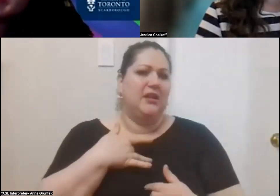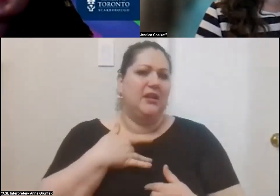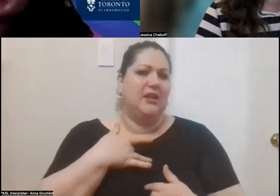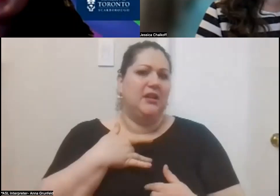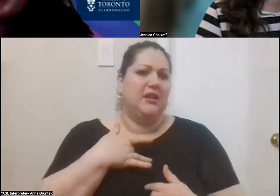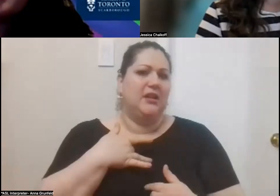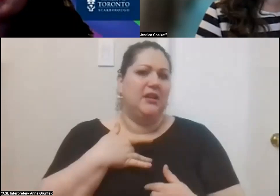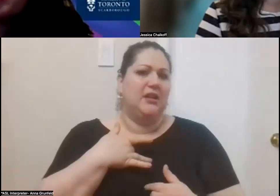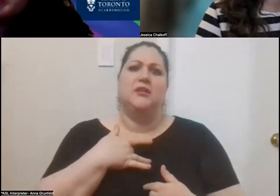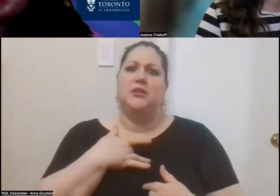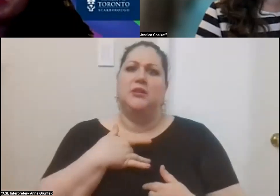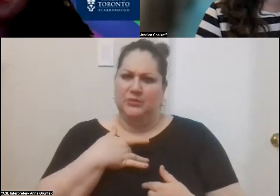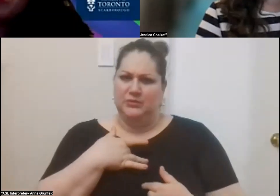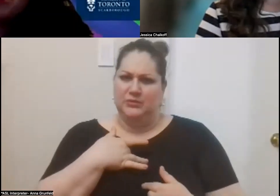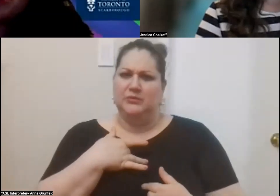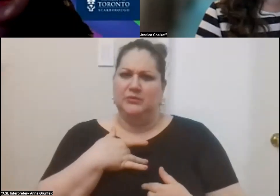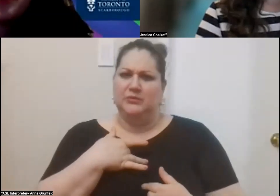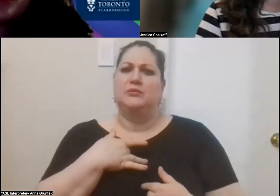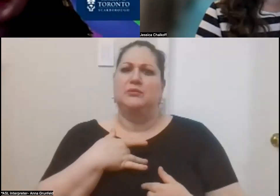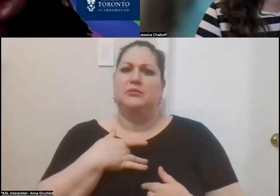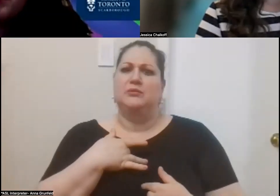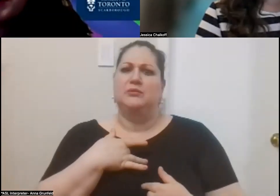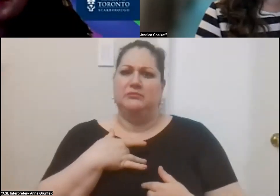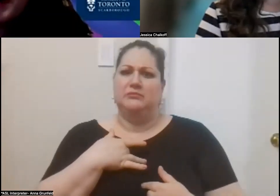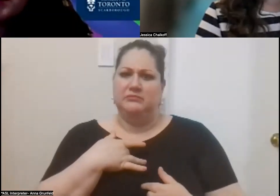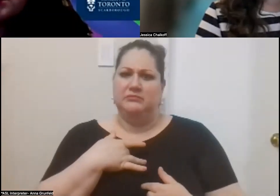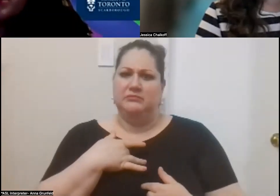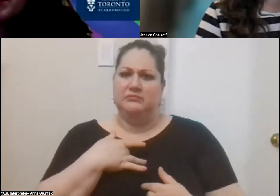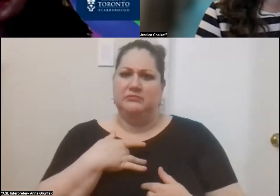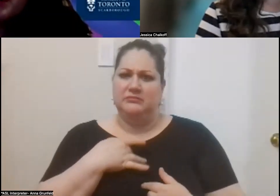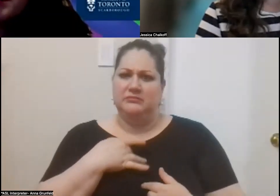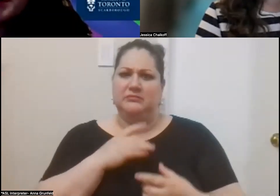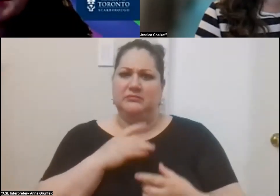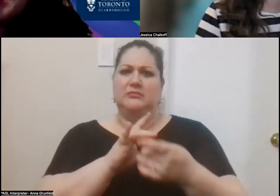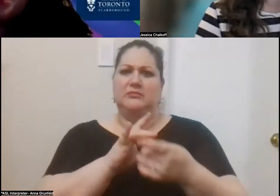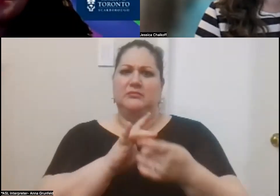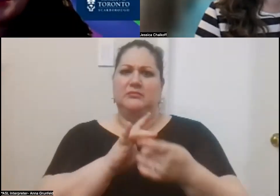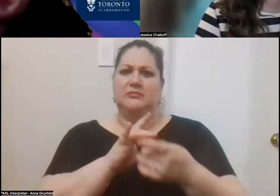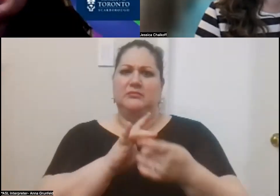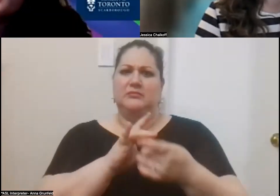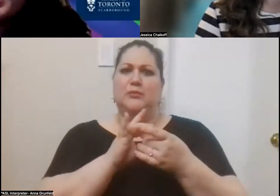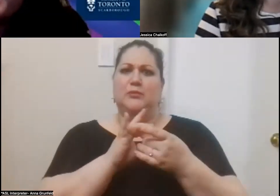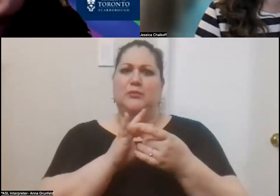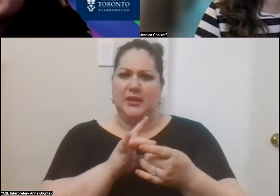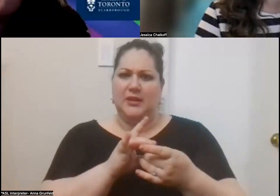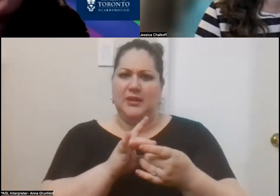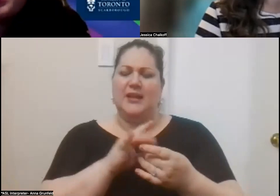And it's always so transformative when a faculty member does something like as simple